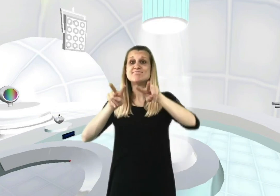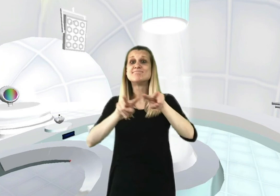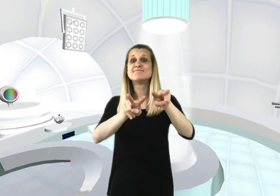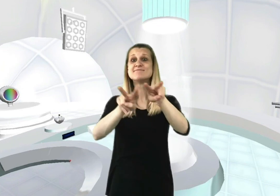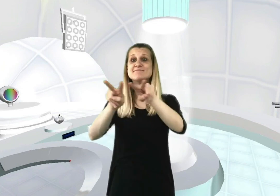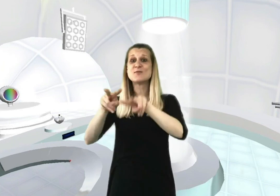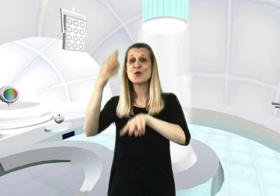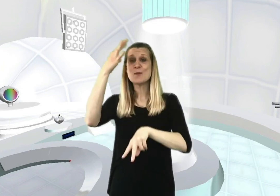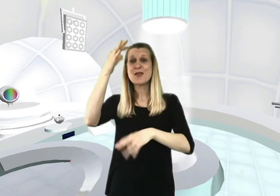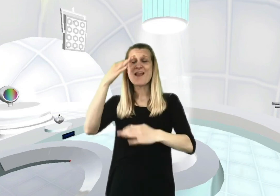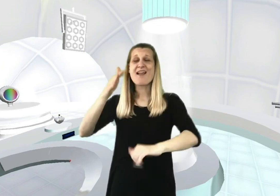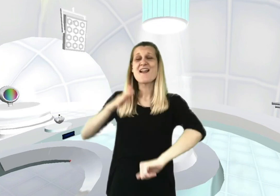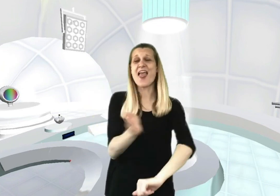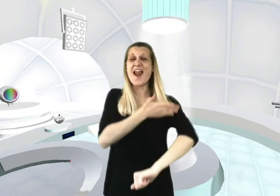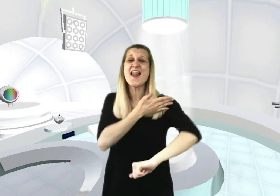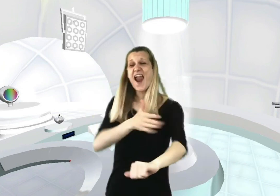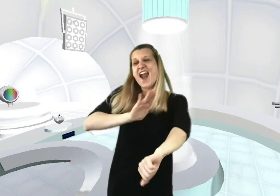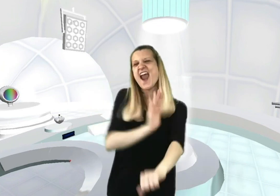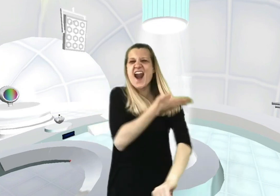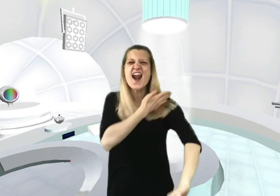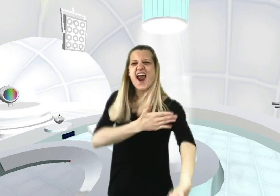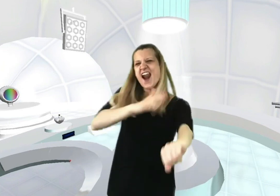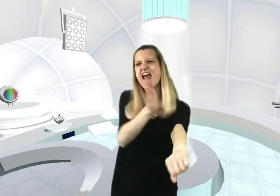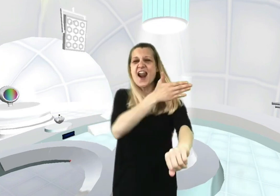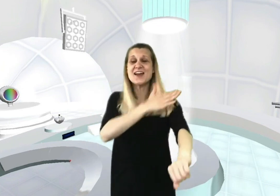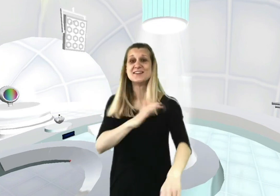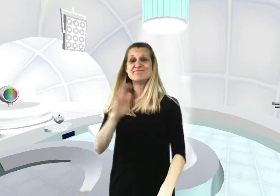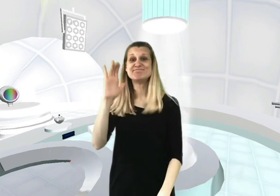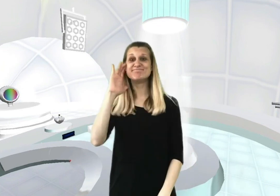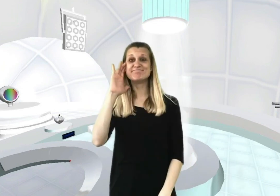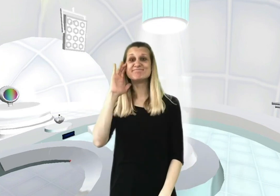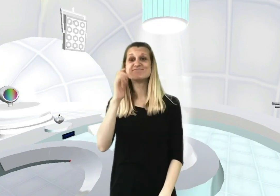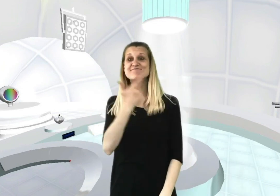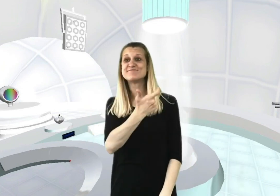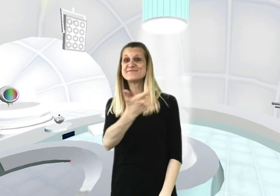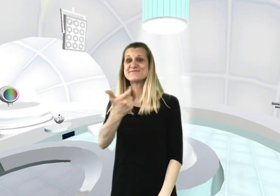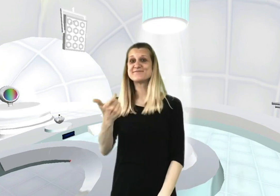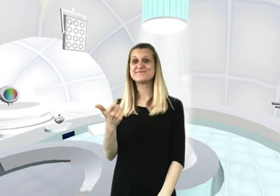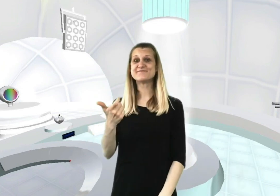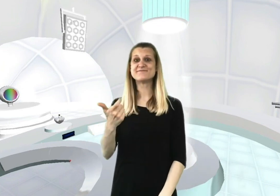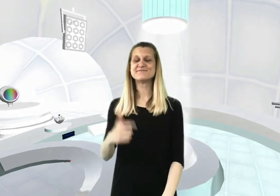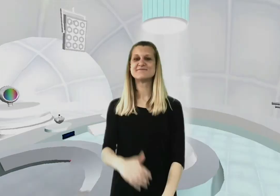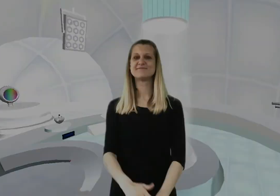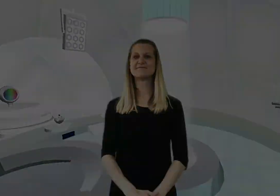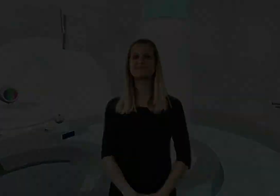listening to the Oompa-Loompas. And this is what they sang: